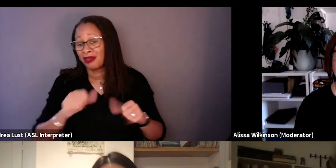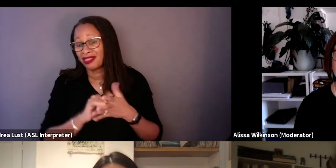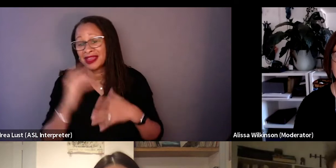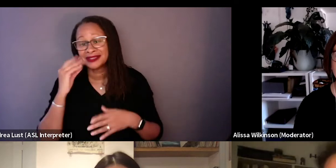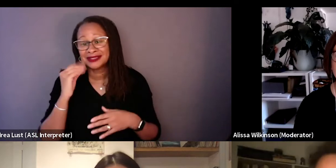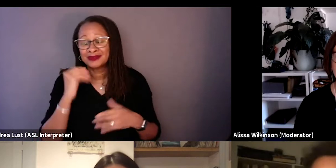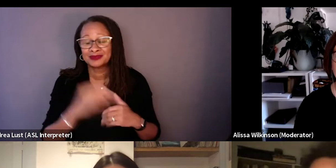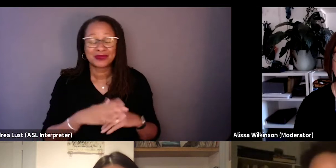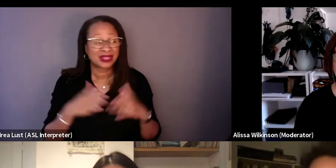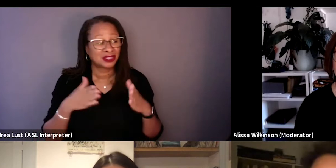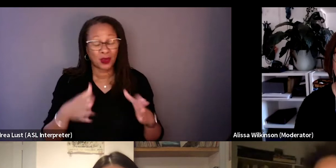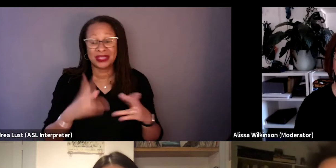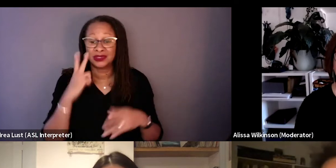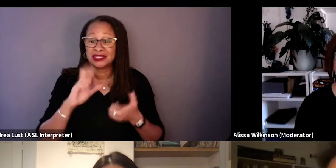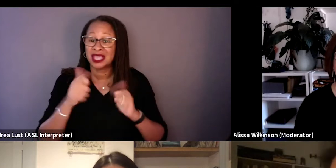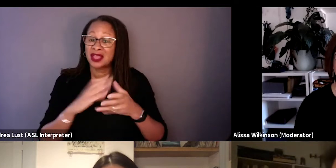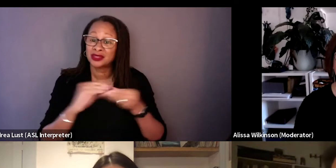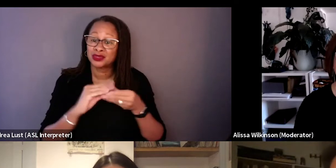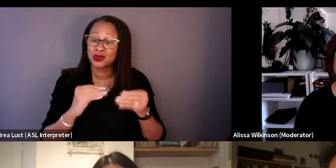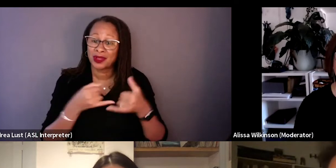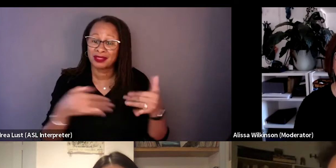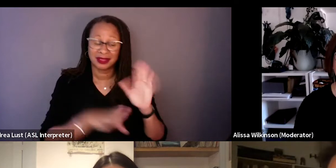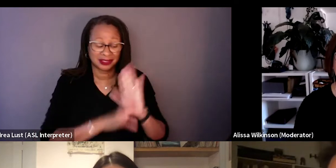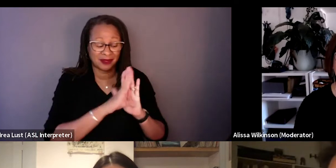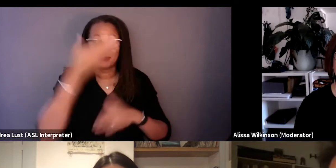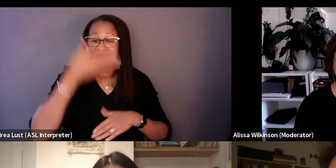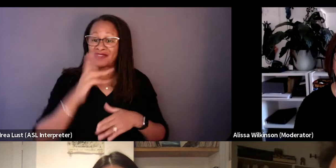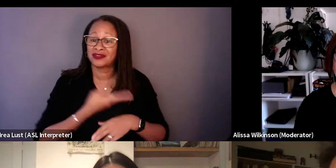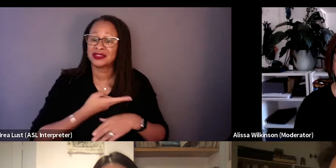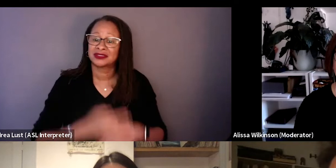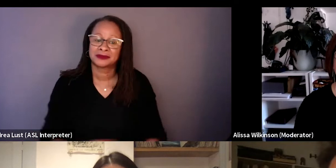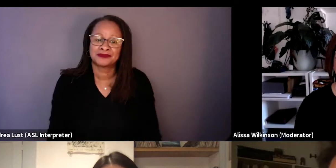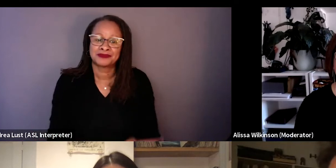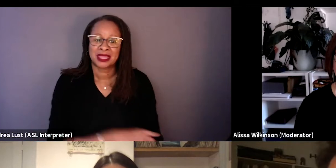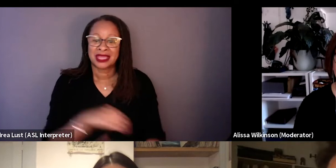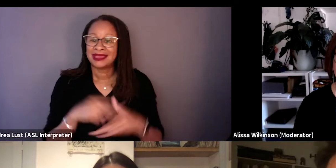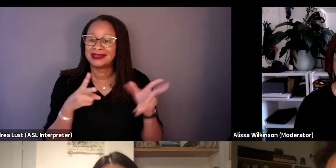way to see how the storylines develop in front of our eyes. In, in the edit room where we said, okay, we,